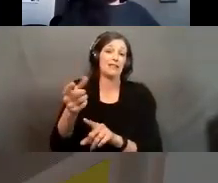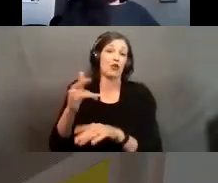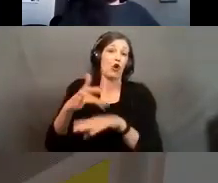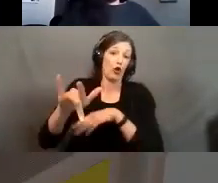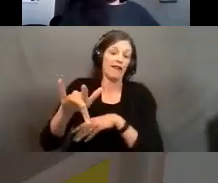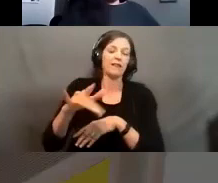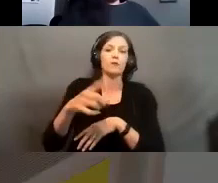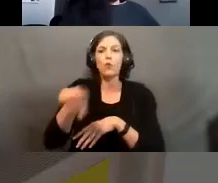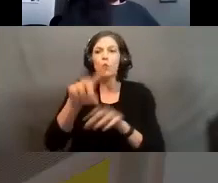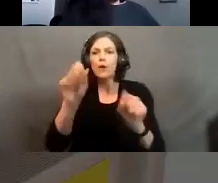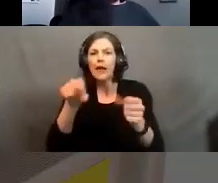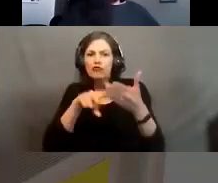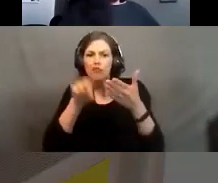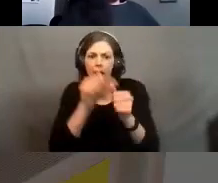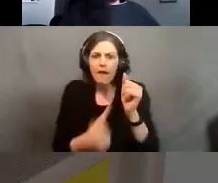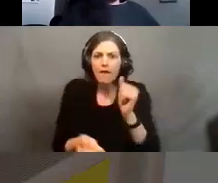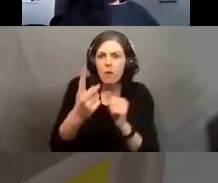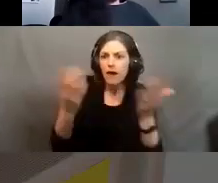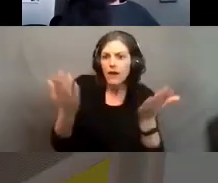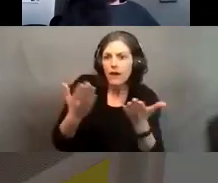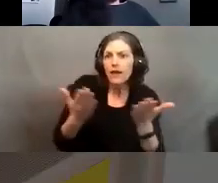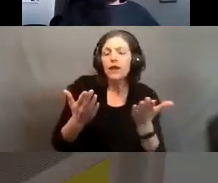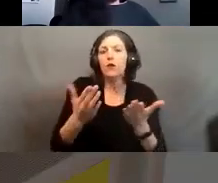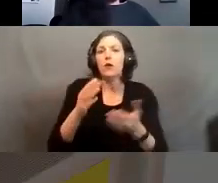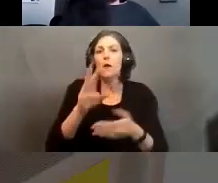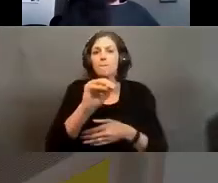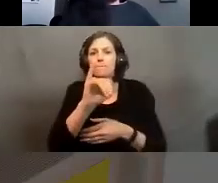everyone being there, the mics are on 12:31:27 , the mics are off,